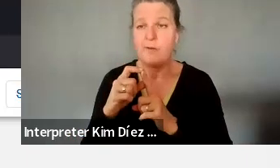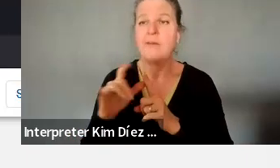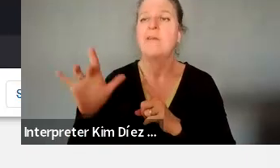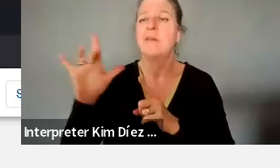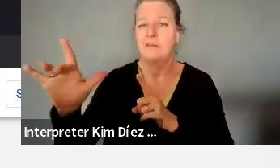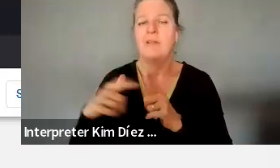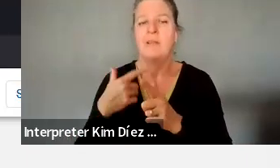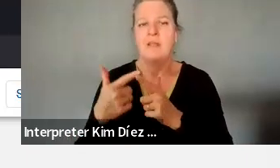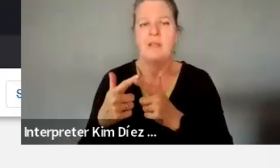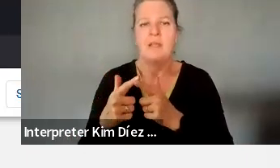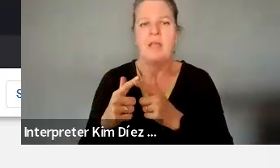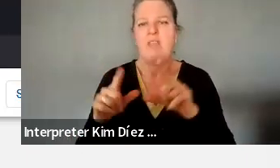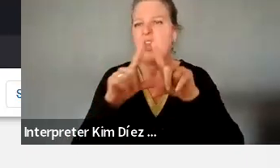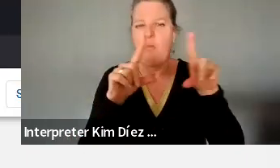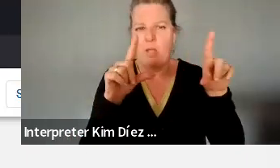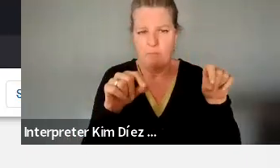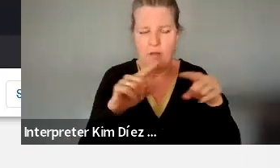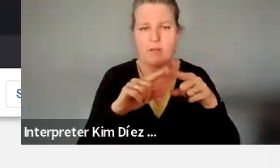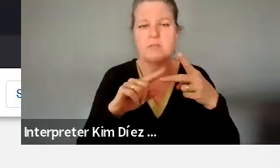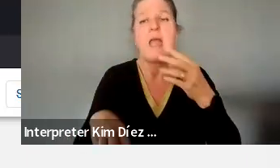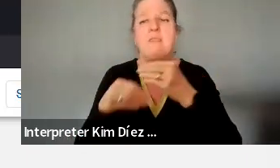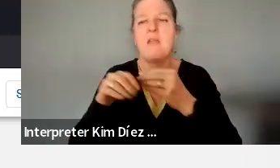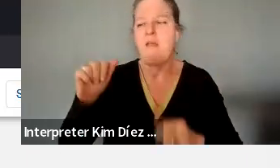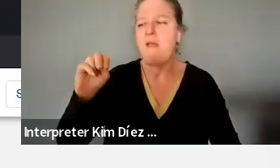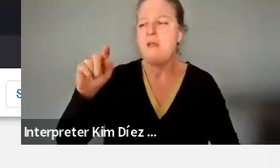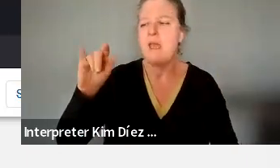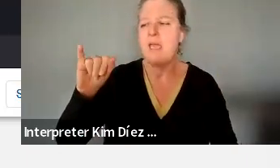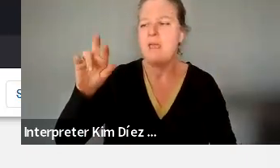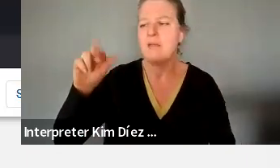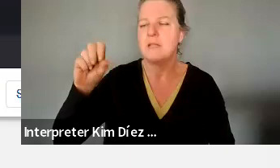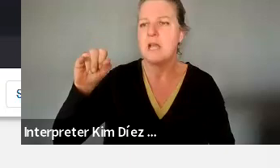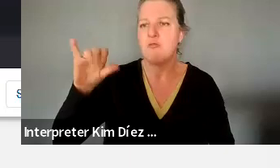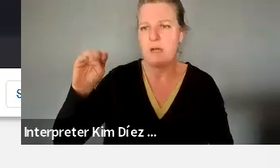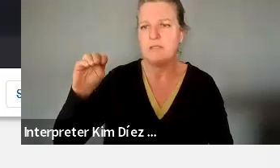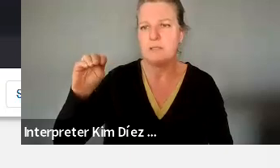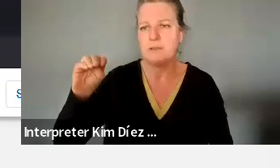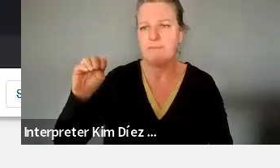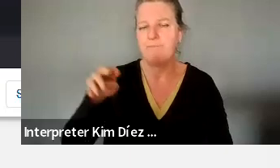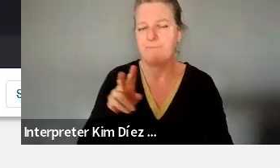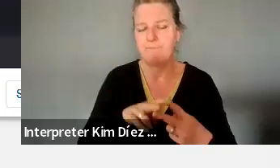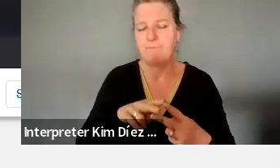And we'll also want to add "Antiracism." Yeah, Liz, Una, was that the way